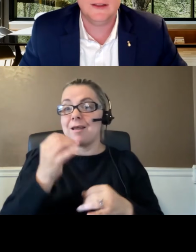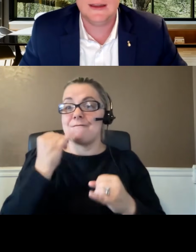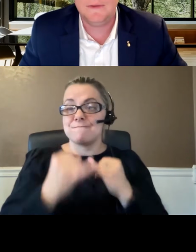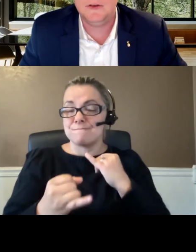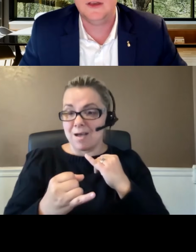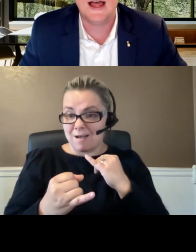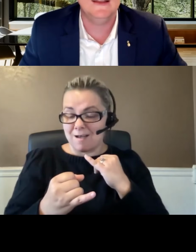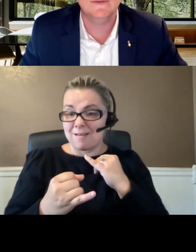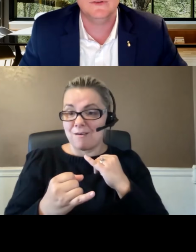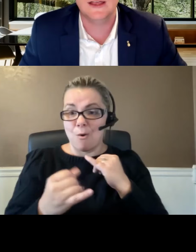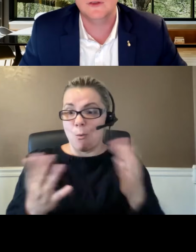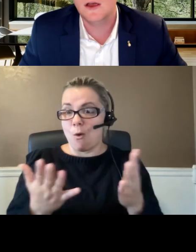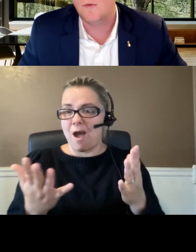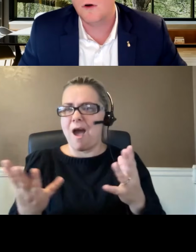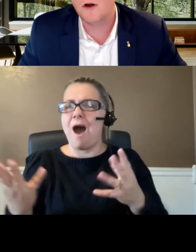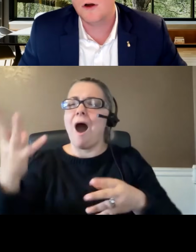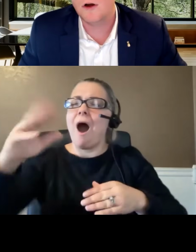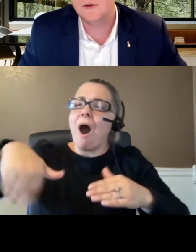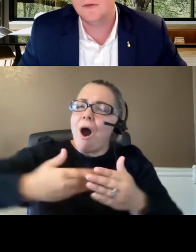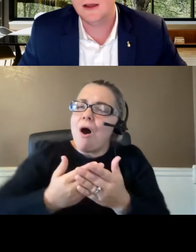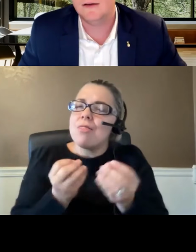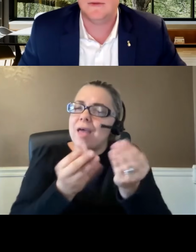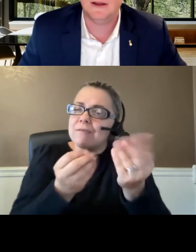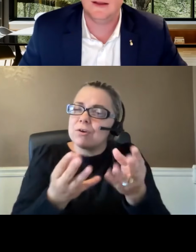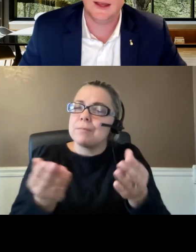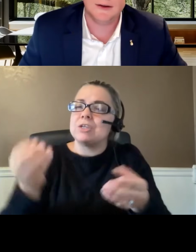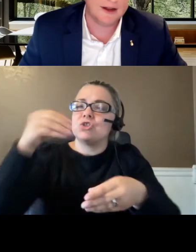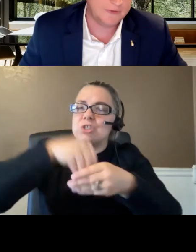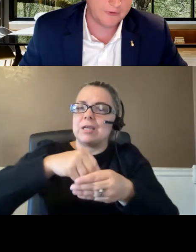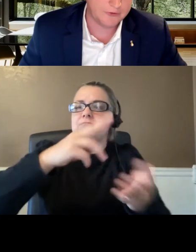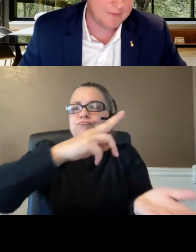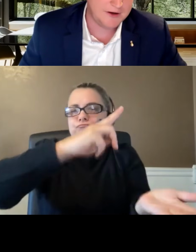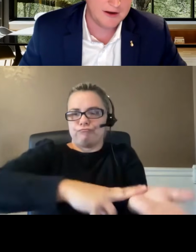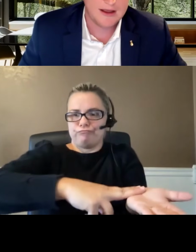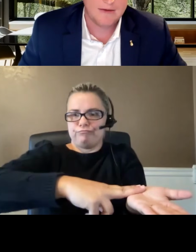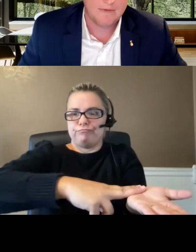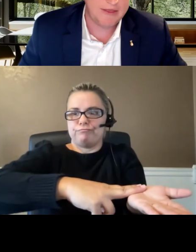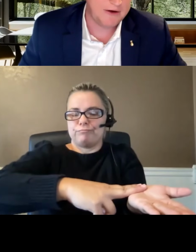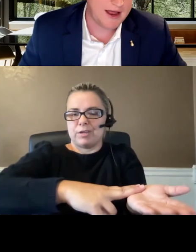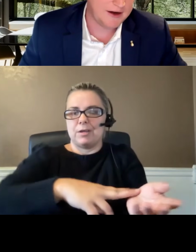even just high level, says we're going to, and we, again, controversial statement, whether or not